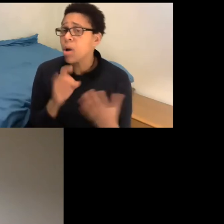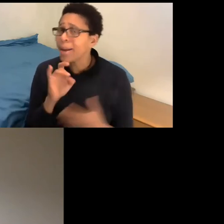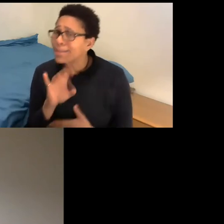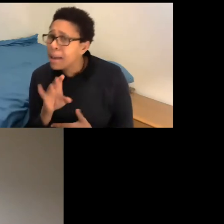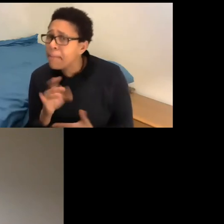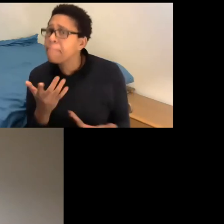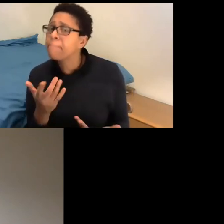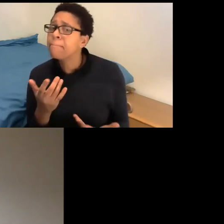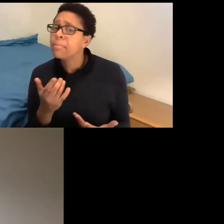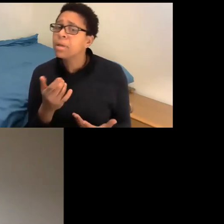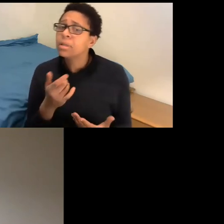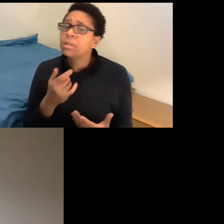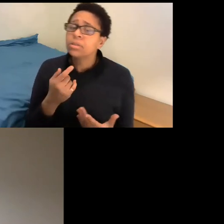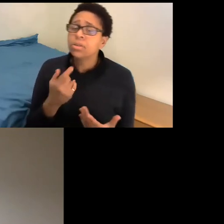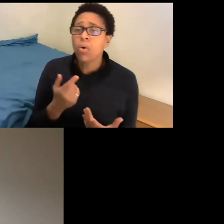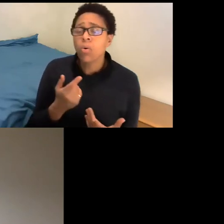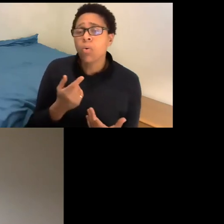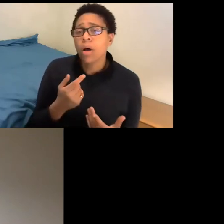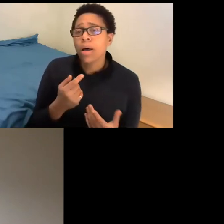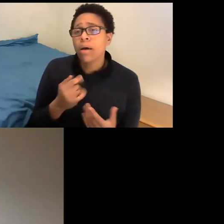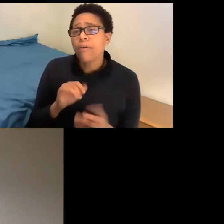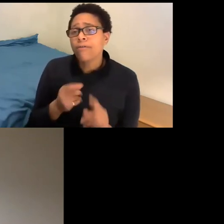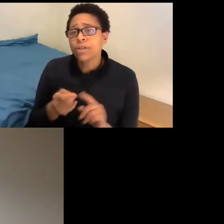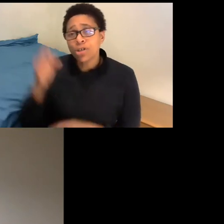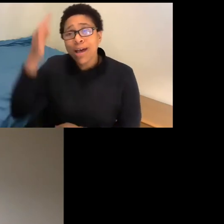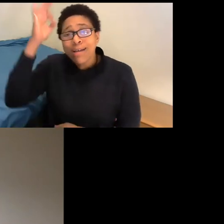council of ex Muslims, Britain, waving placards at pride marches?'